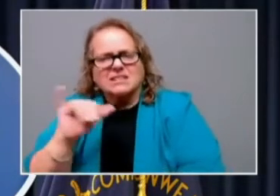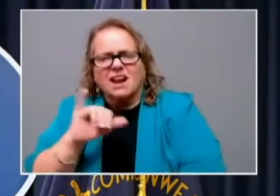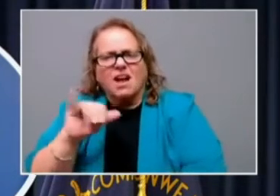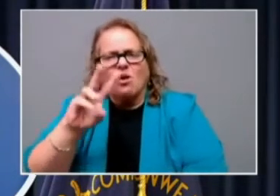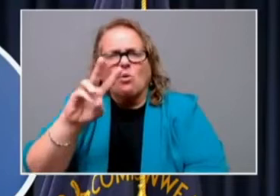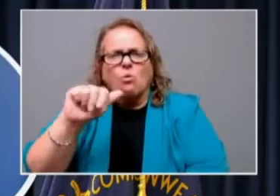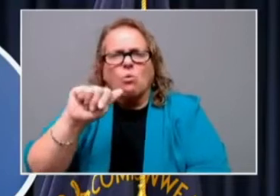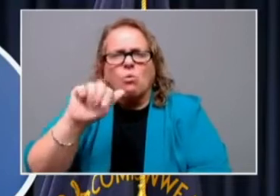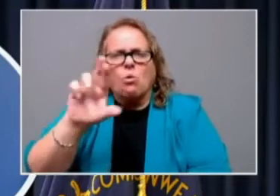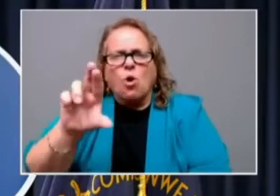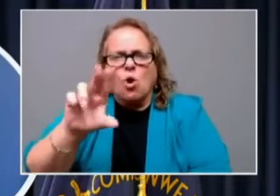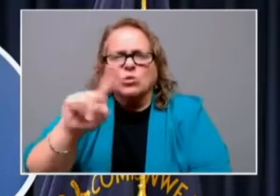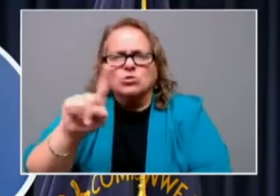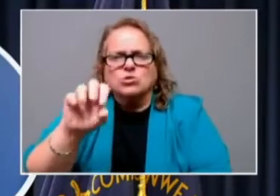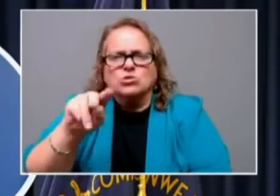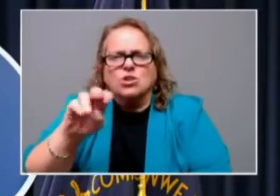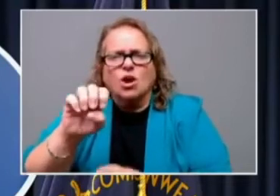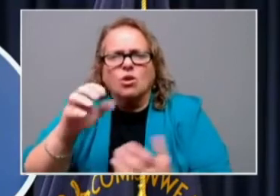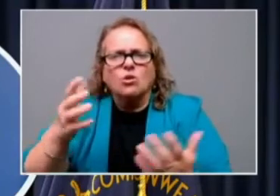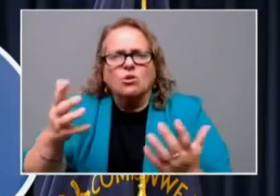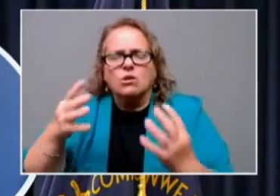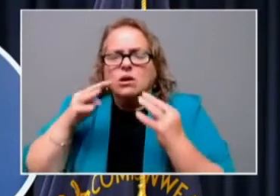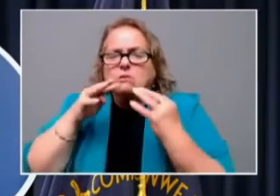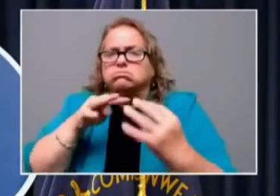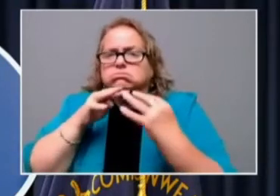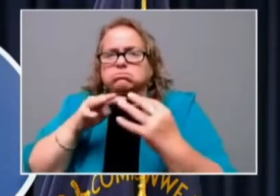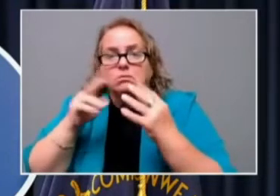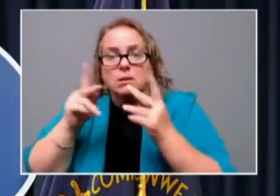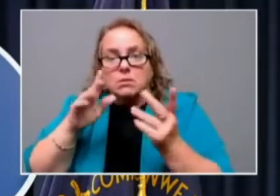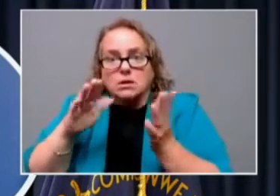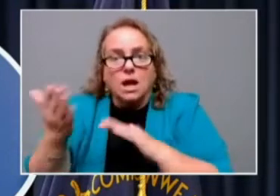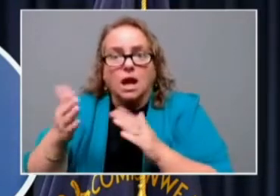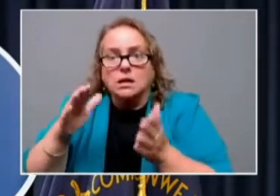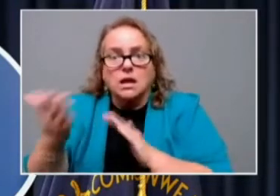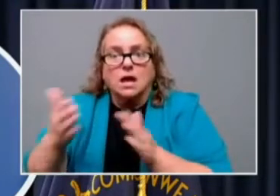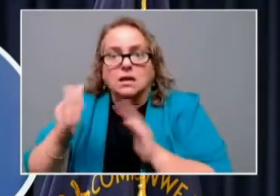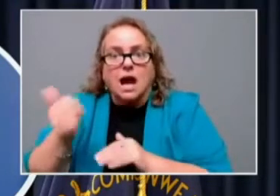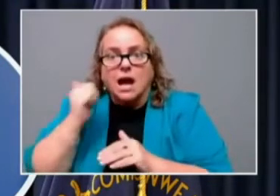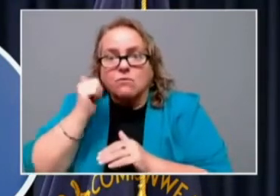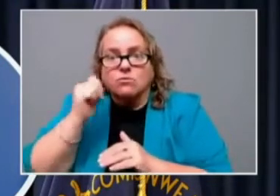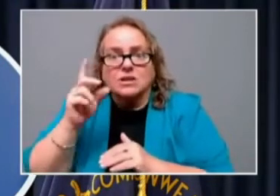right now with people dying on a daily basis and and the anguish and the